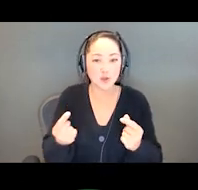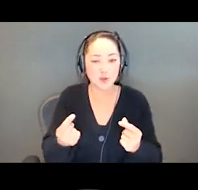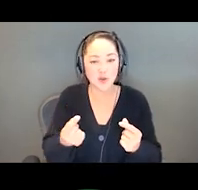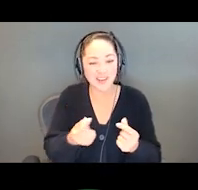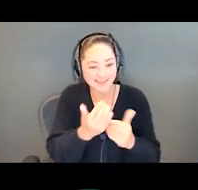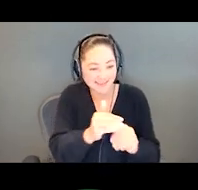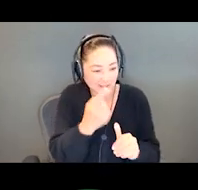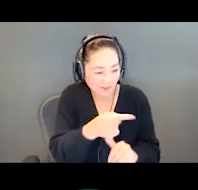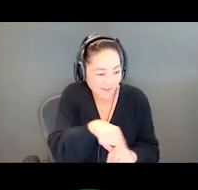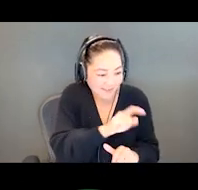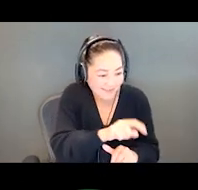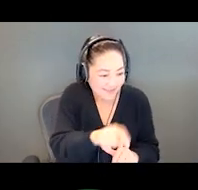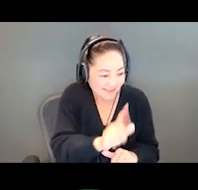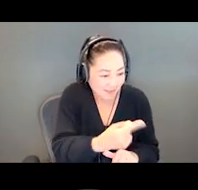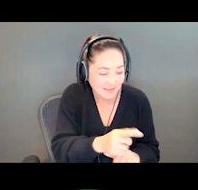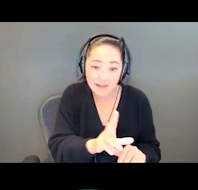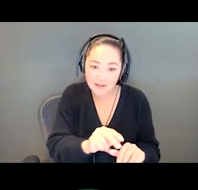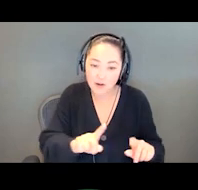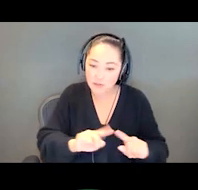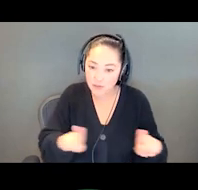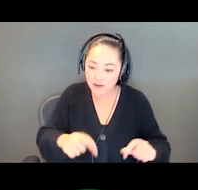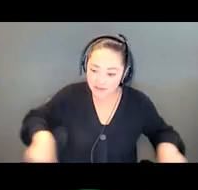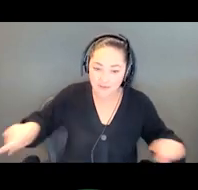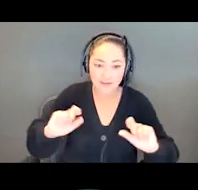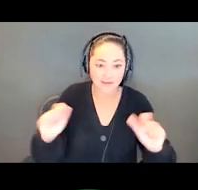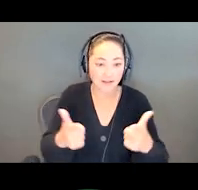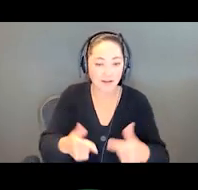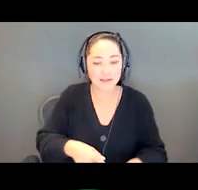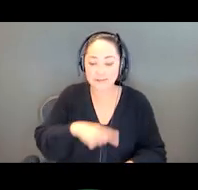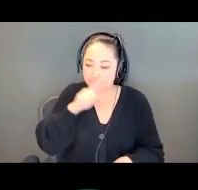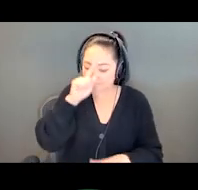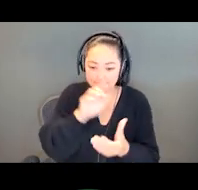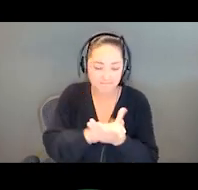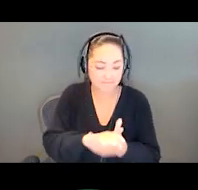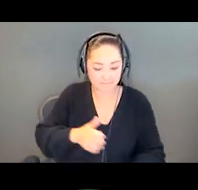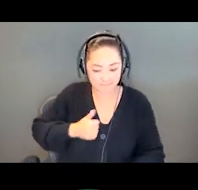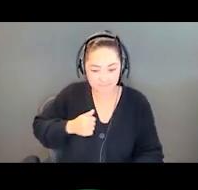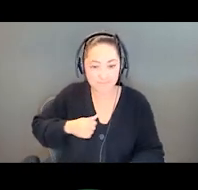I firmly believe that Canada has immense potential to become a leader in creating accessible